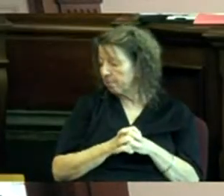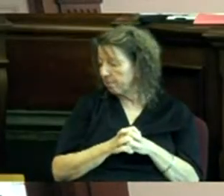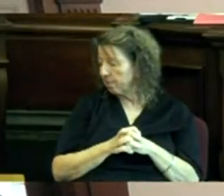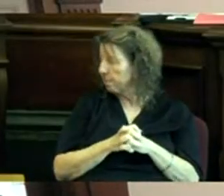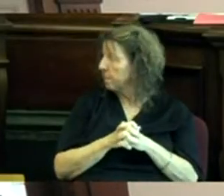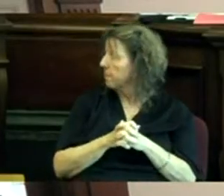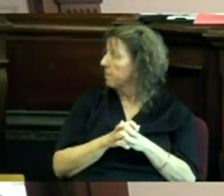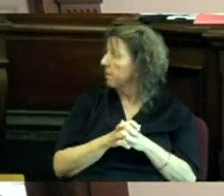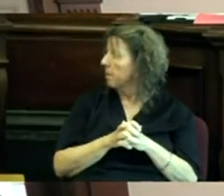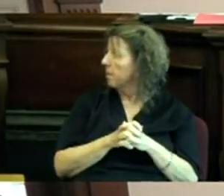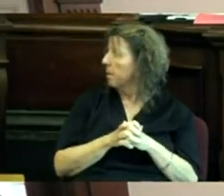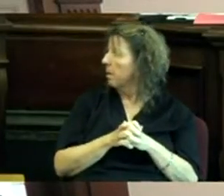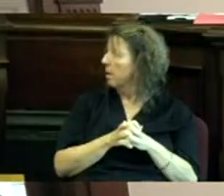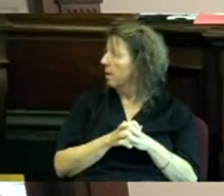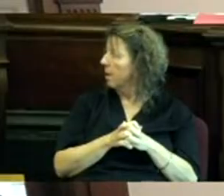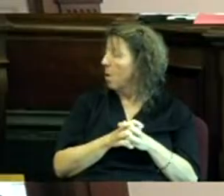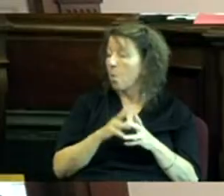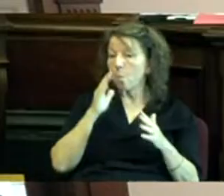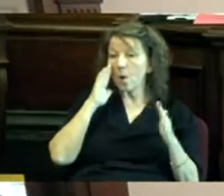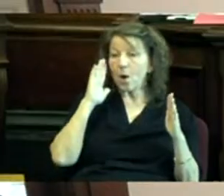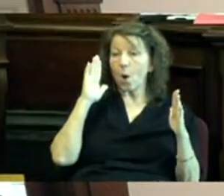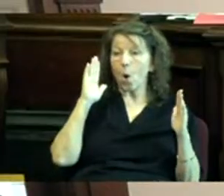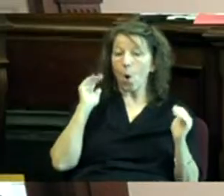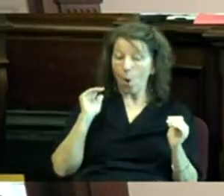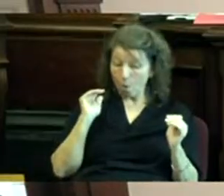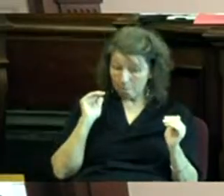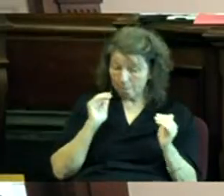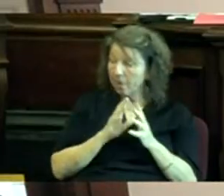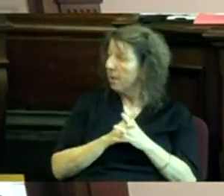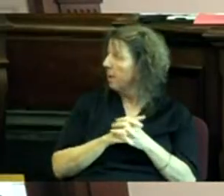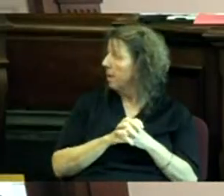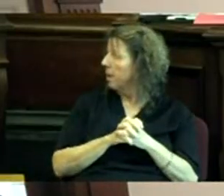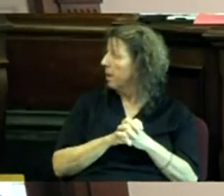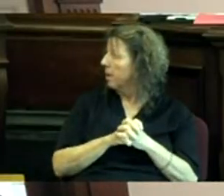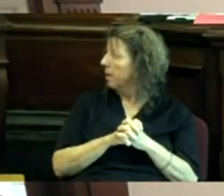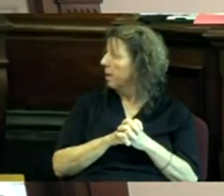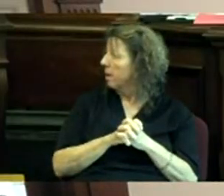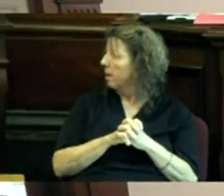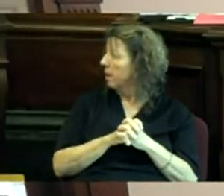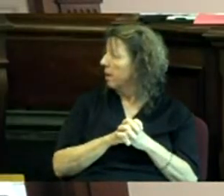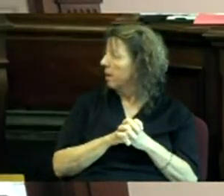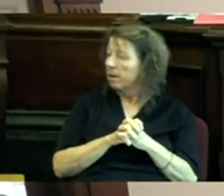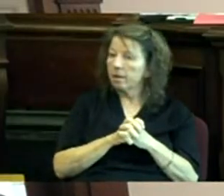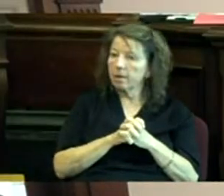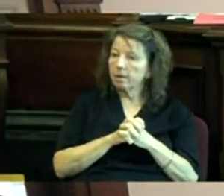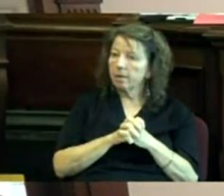built into reading, and the hope